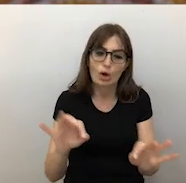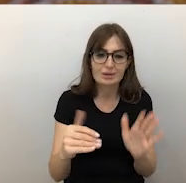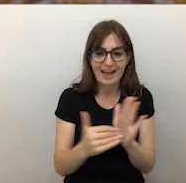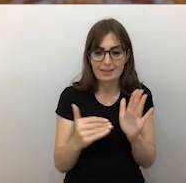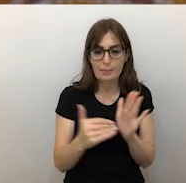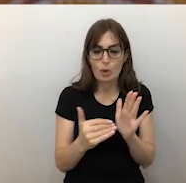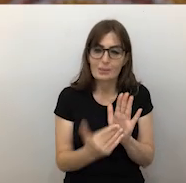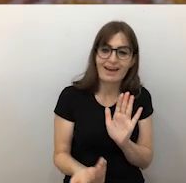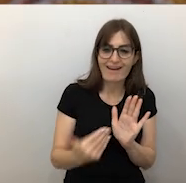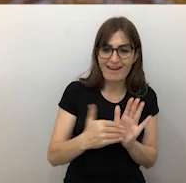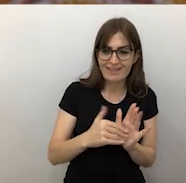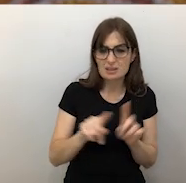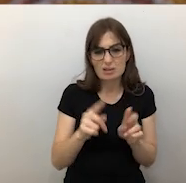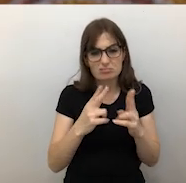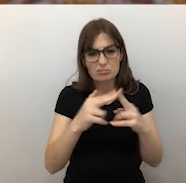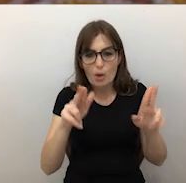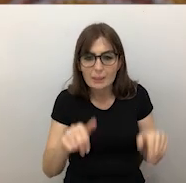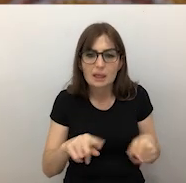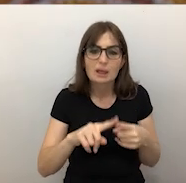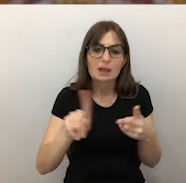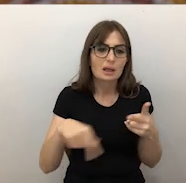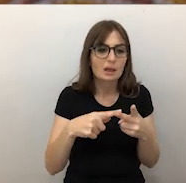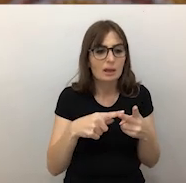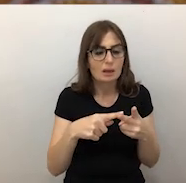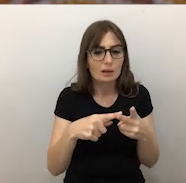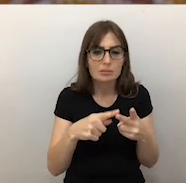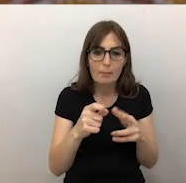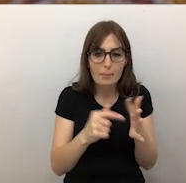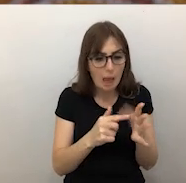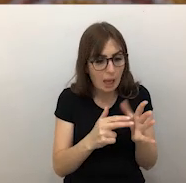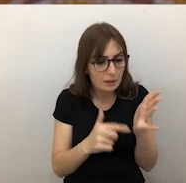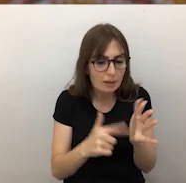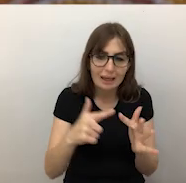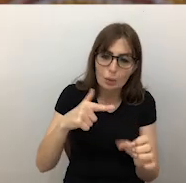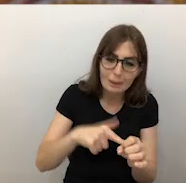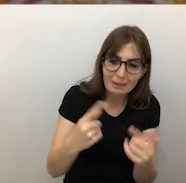or selling non-current assets such as property, plant and equipment or financial investments.